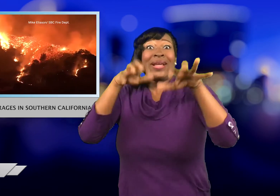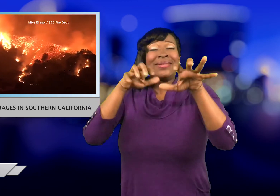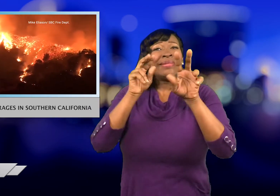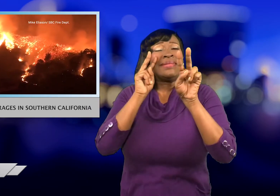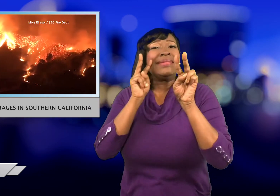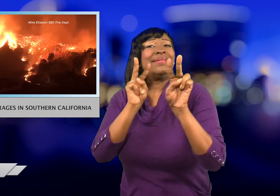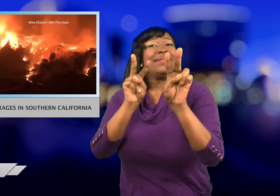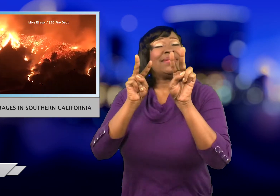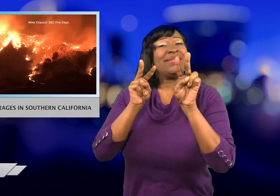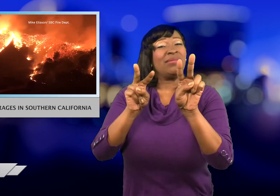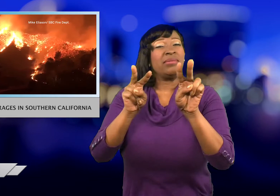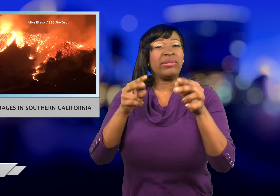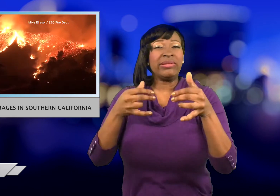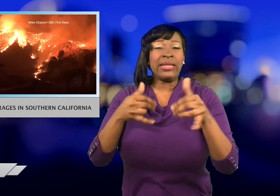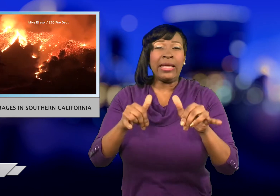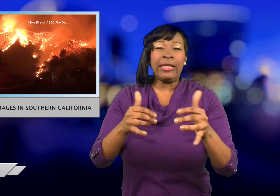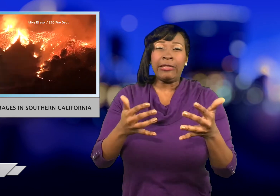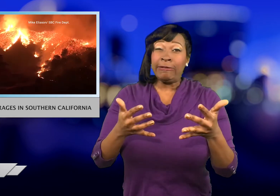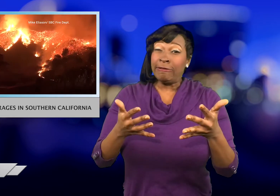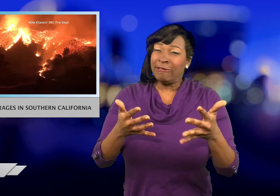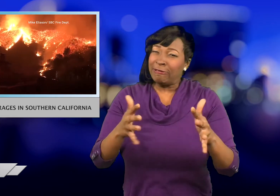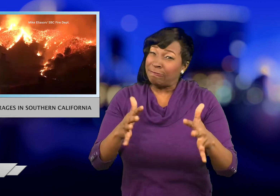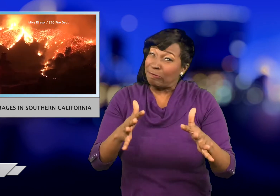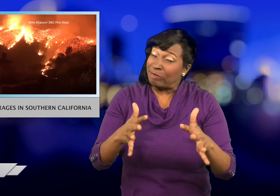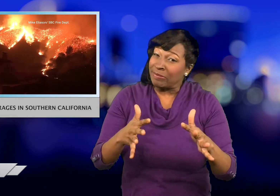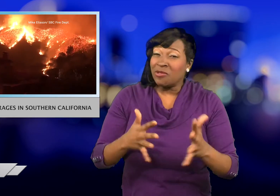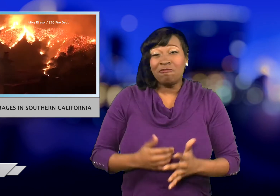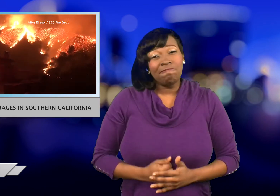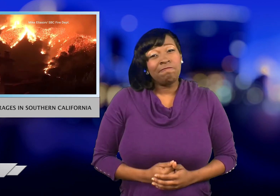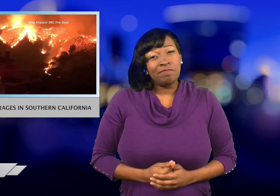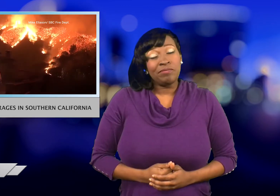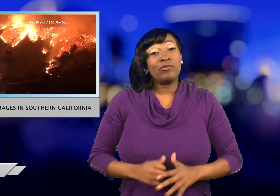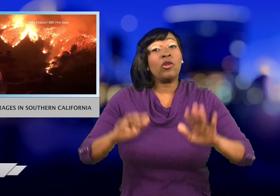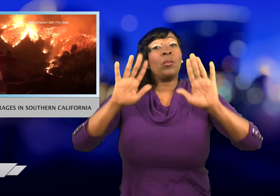The outlook for rain, however, remains grim.